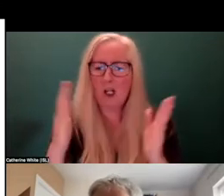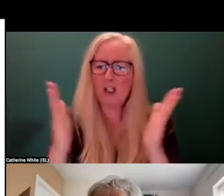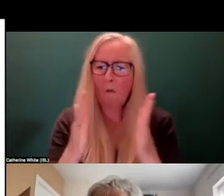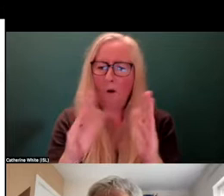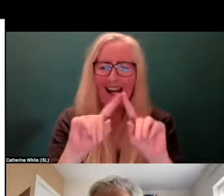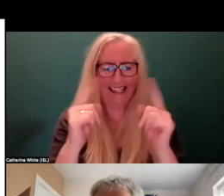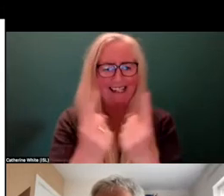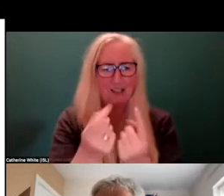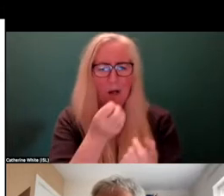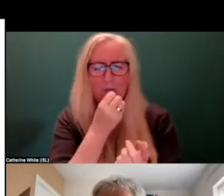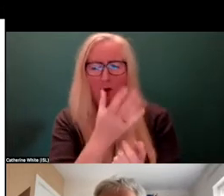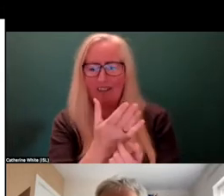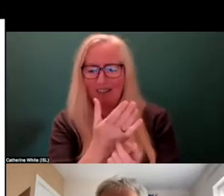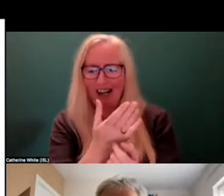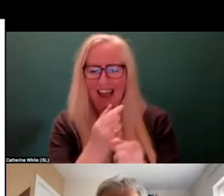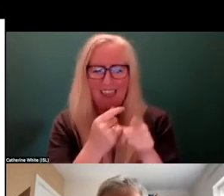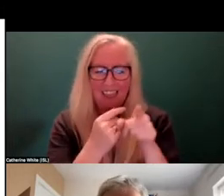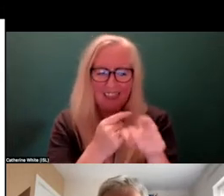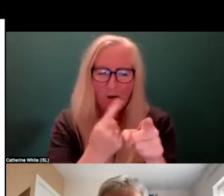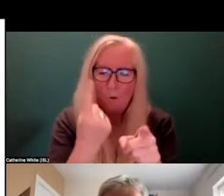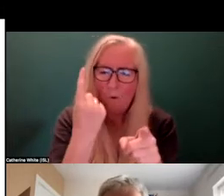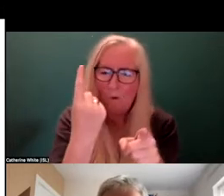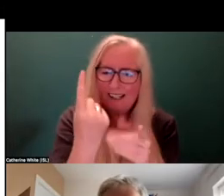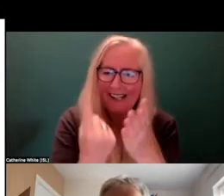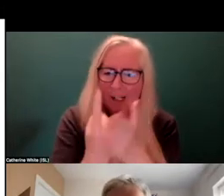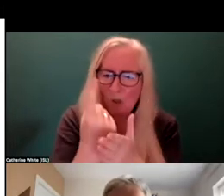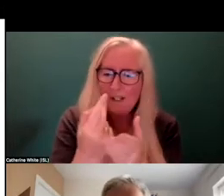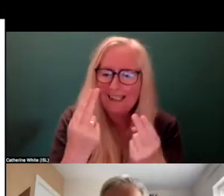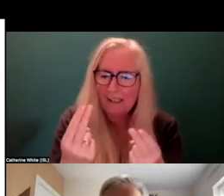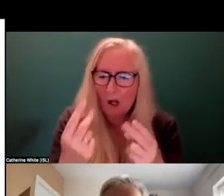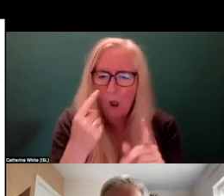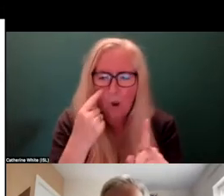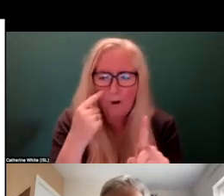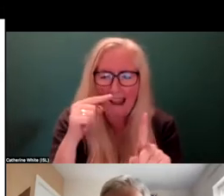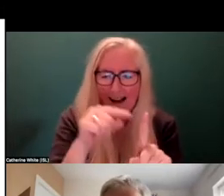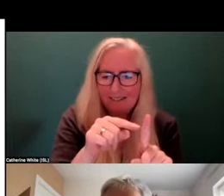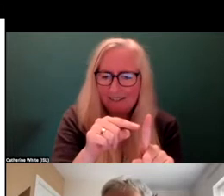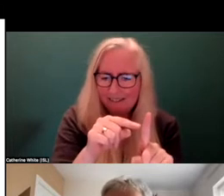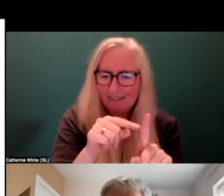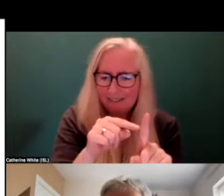was that small is beautiful. And I think that's one of the issues that we need to look at when we start looking